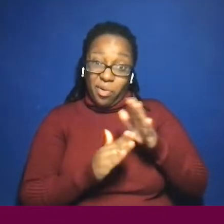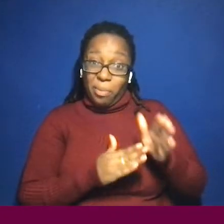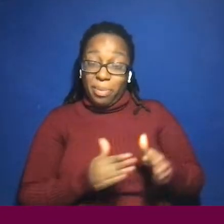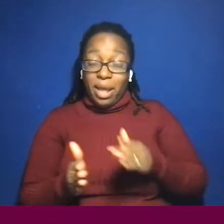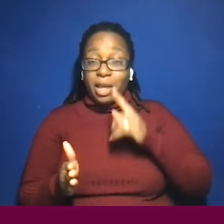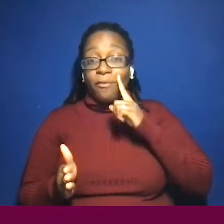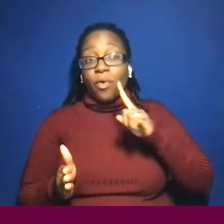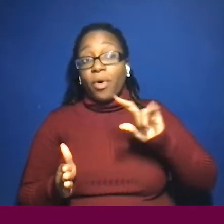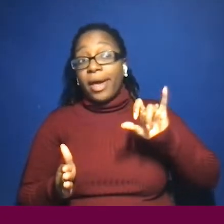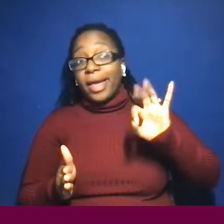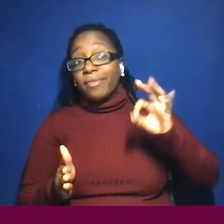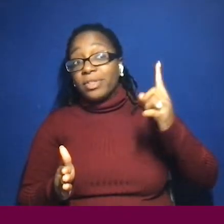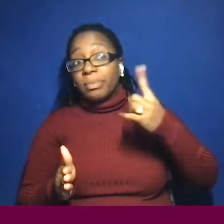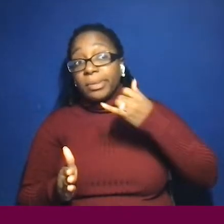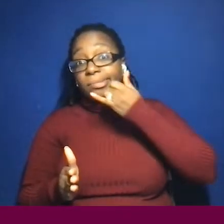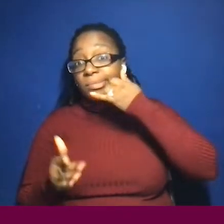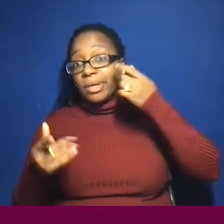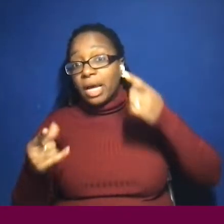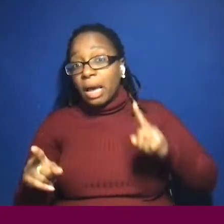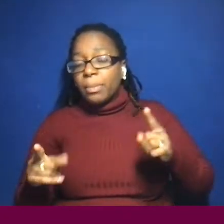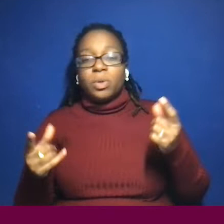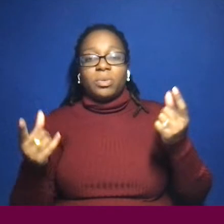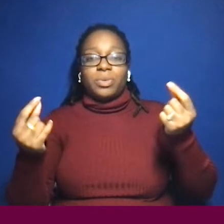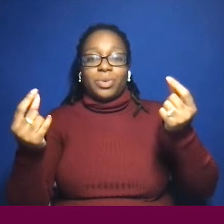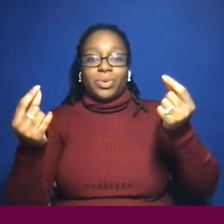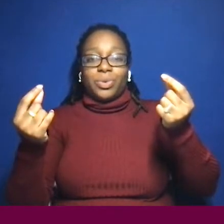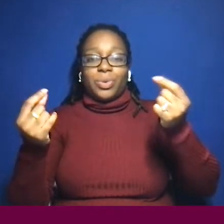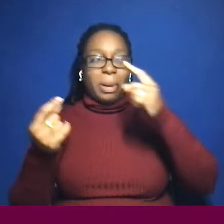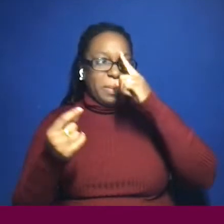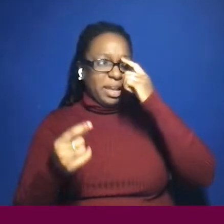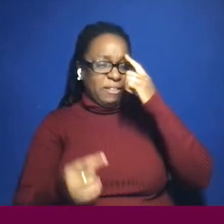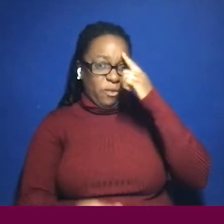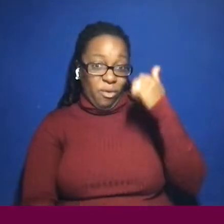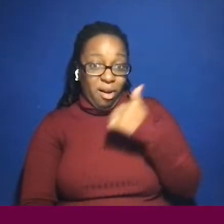what could go wrong because stuff goes wrong all the time. And yet